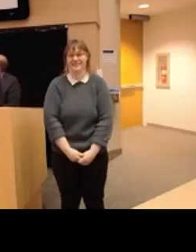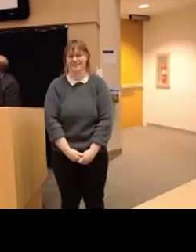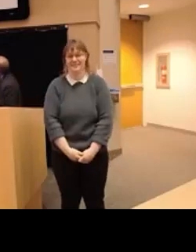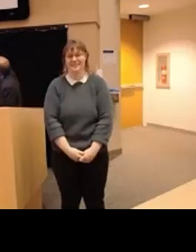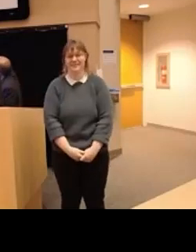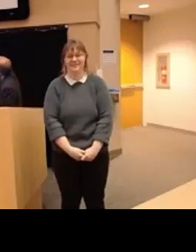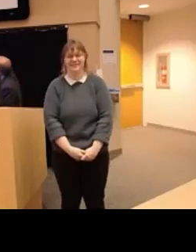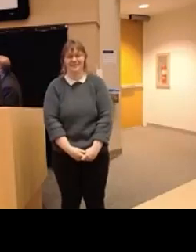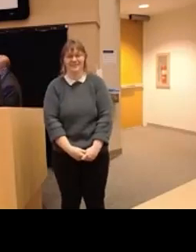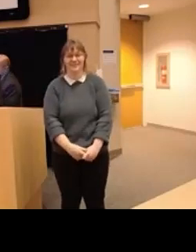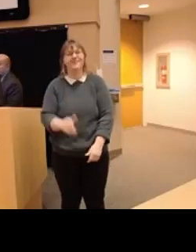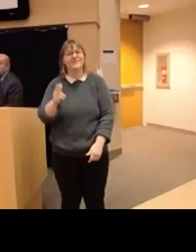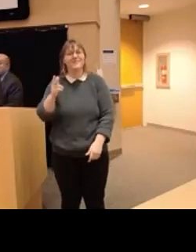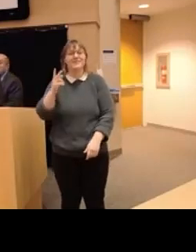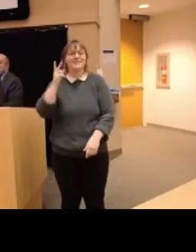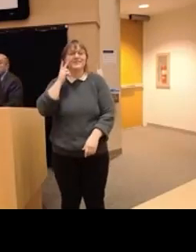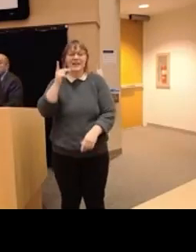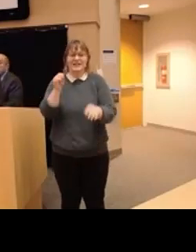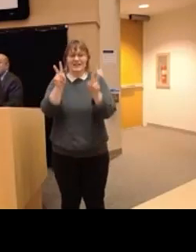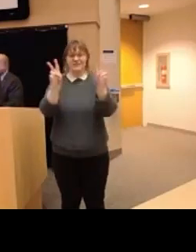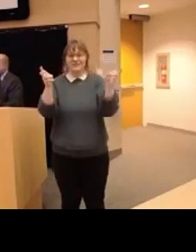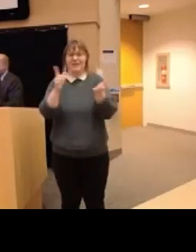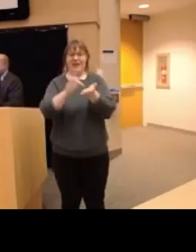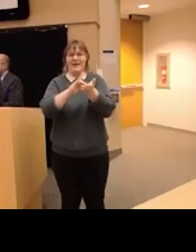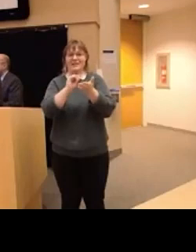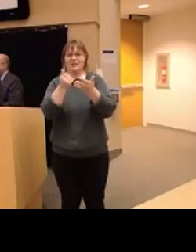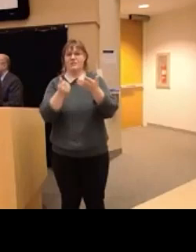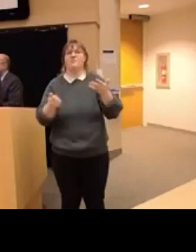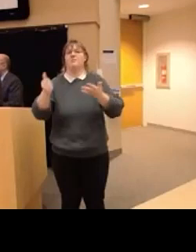see the uh the motto here Medicine of the highest order that's going to be a pretty tall high bar to